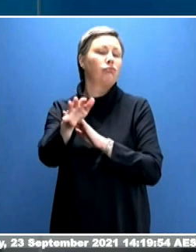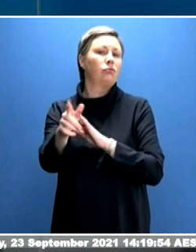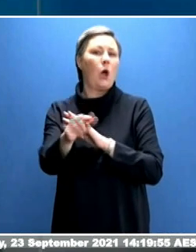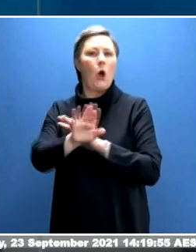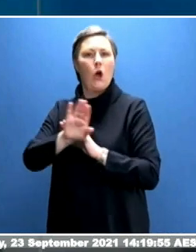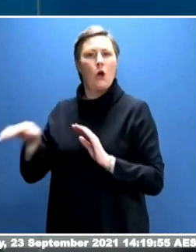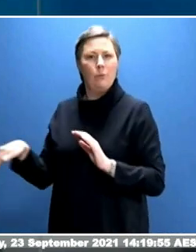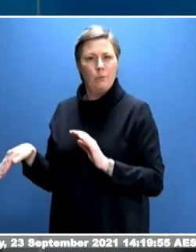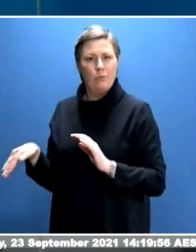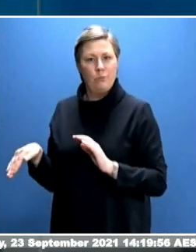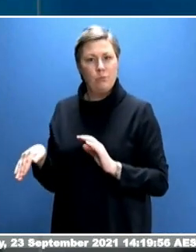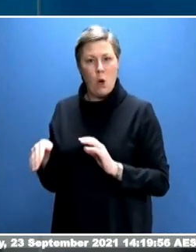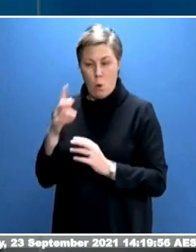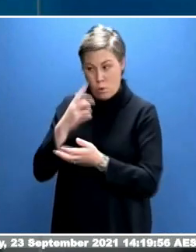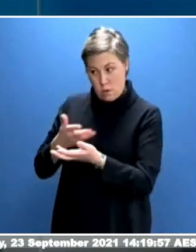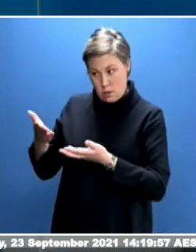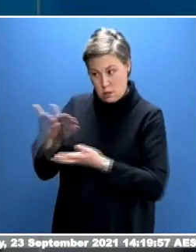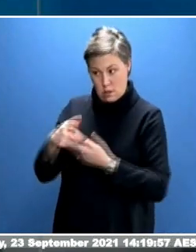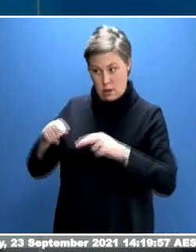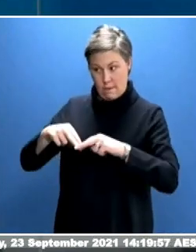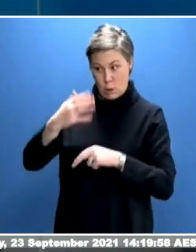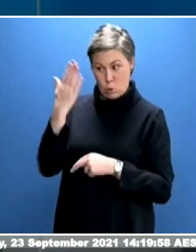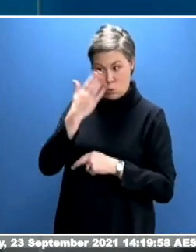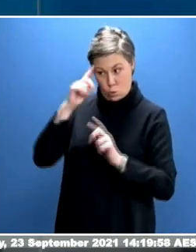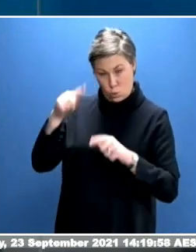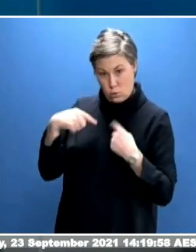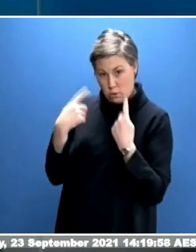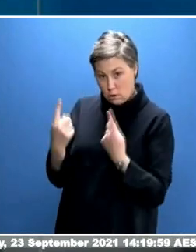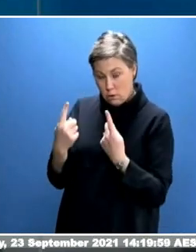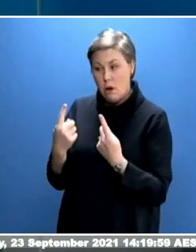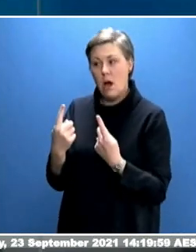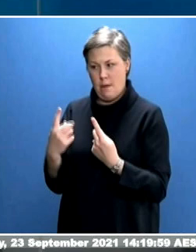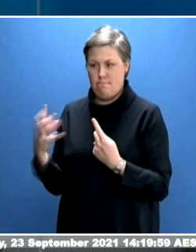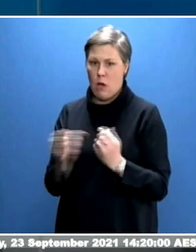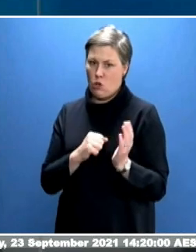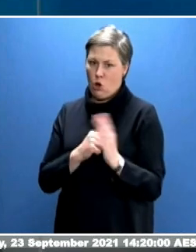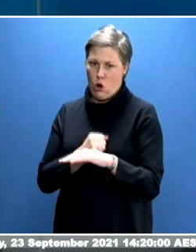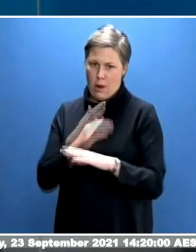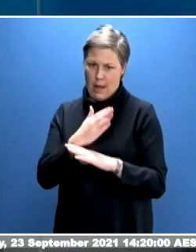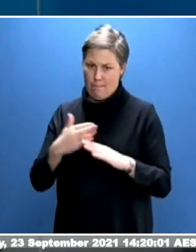set curfews for school nights at 9.30 and Fridays and Saturdays at 11, and there's